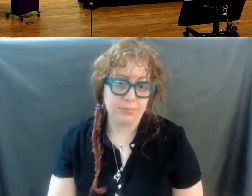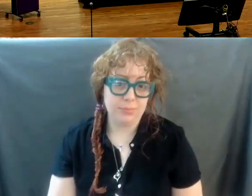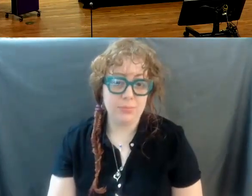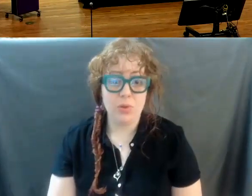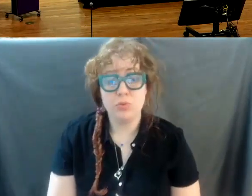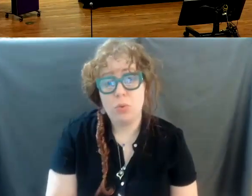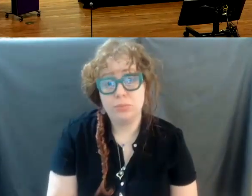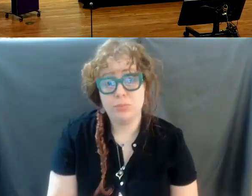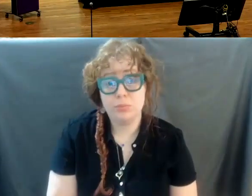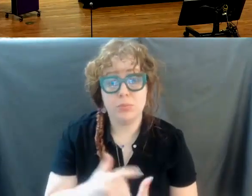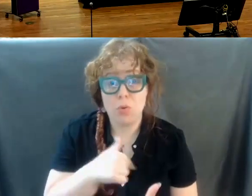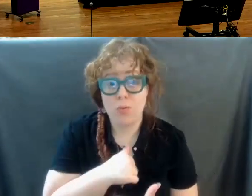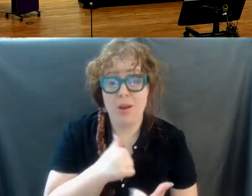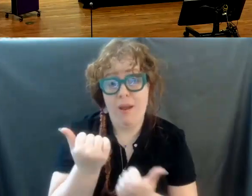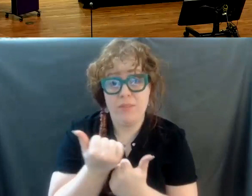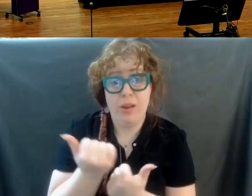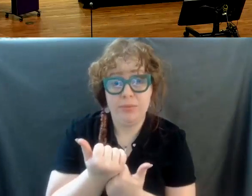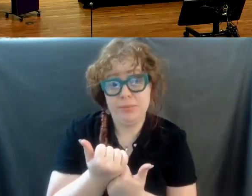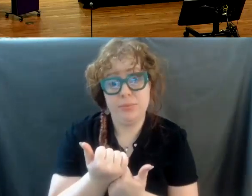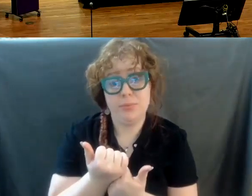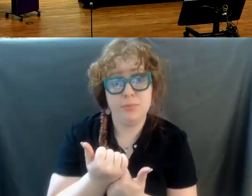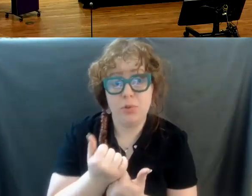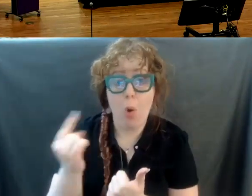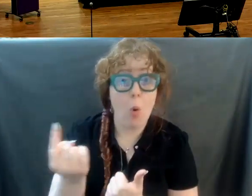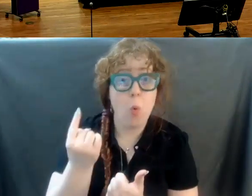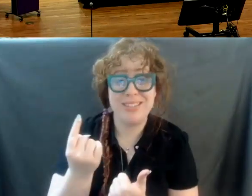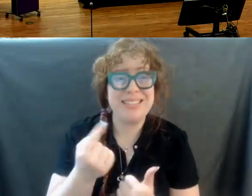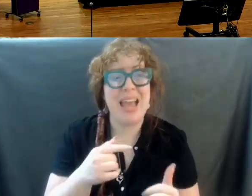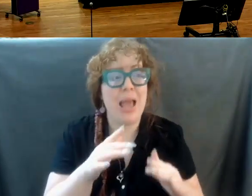I think that we can't only advocate for the system to become accommodating.